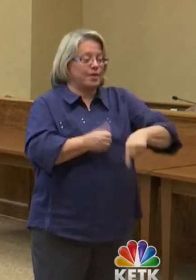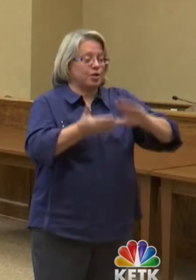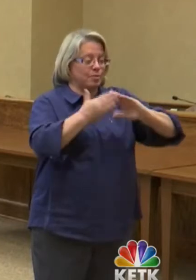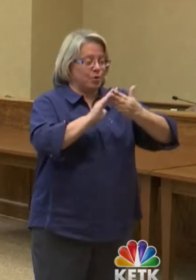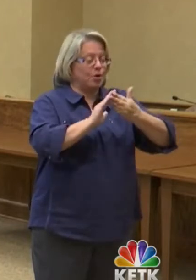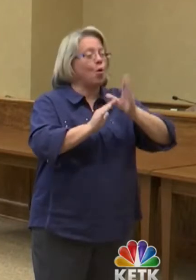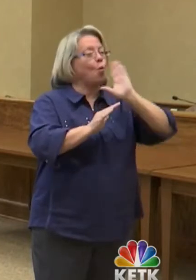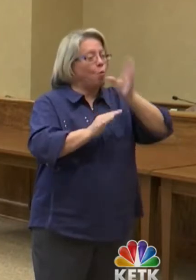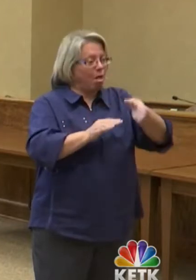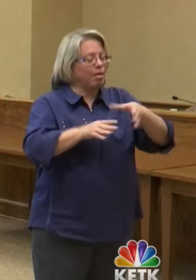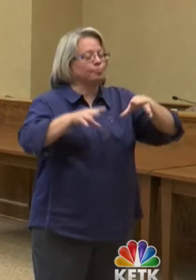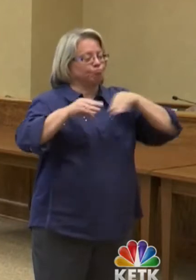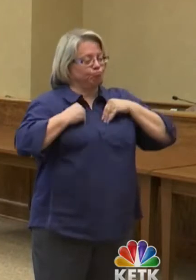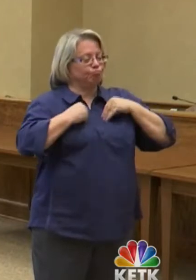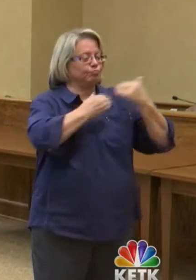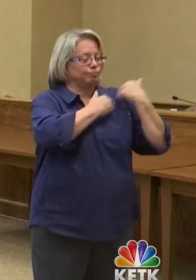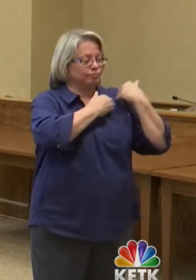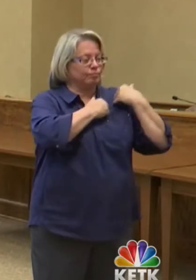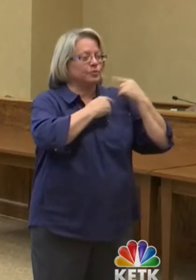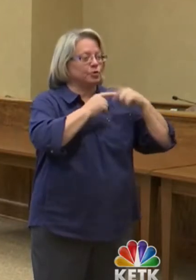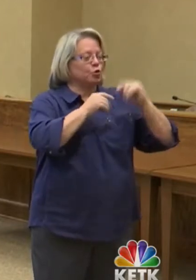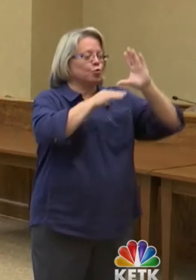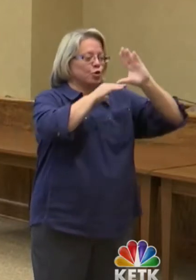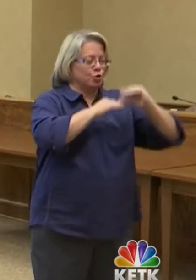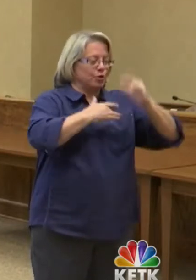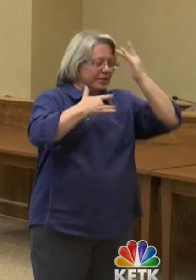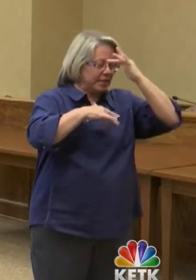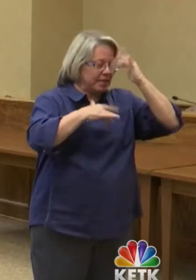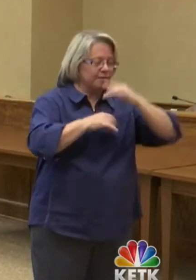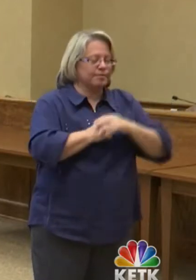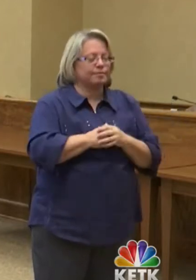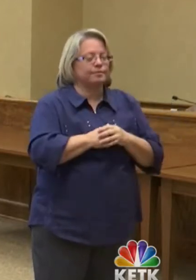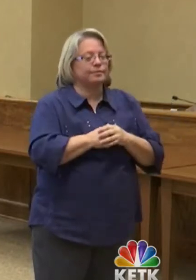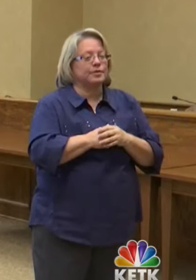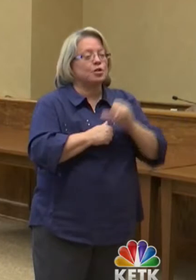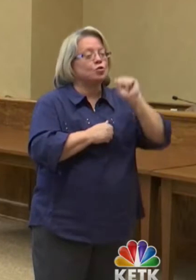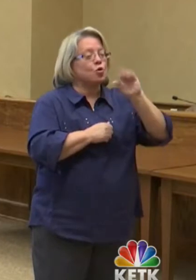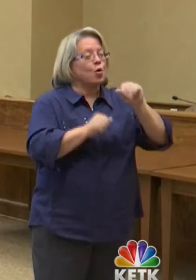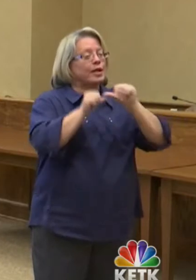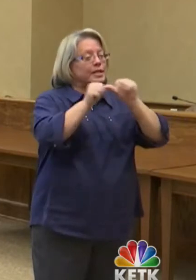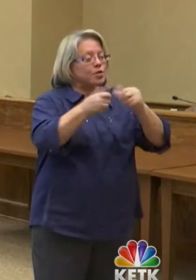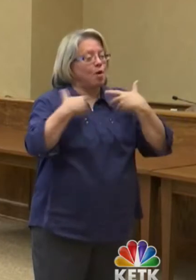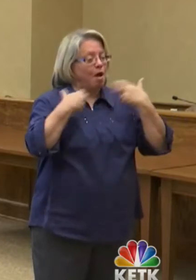RESPONSIBLY IN THIS NEW PARADIGM AND WITH THESE SOCIAL NORMS.